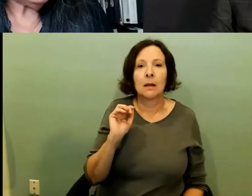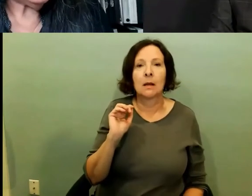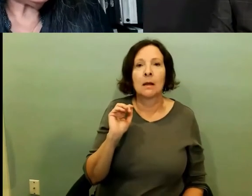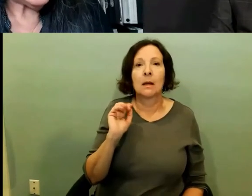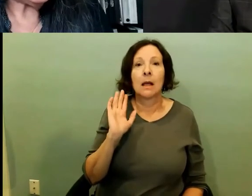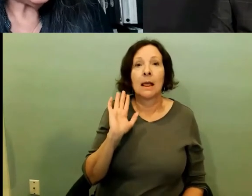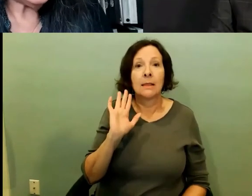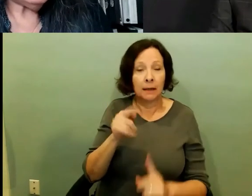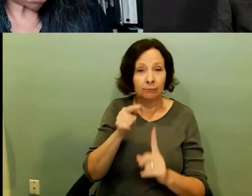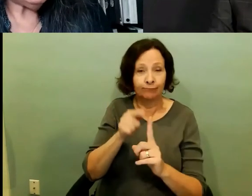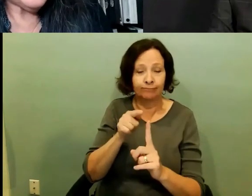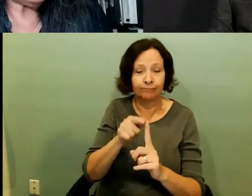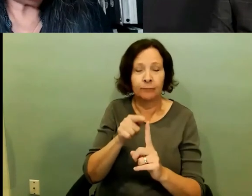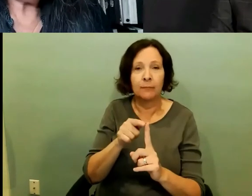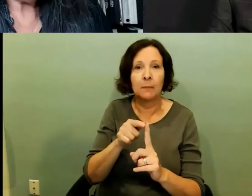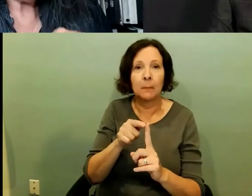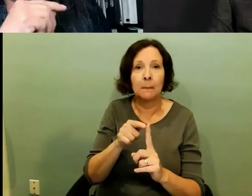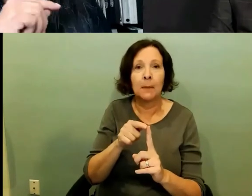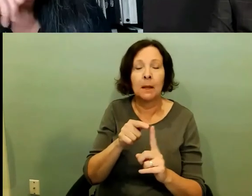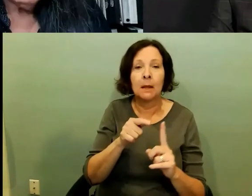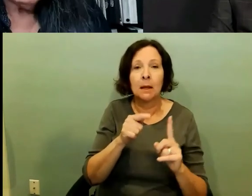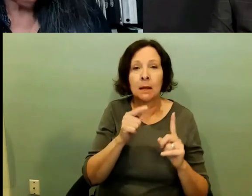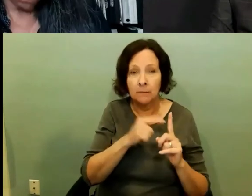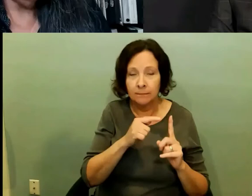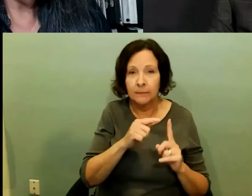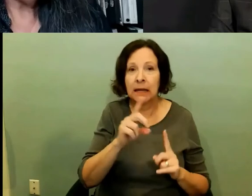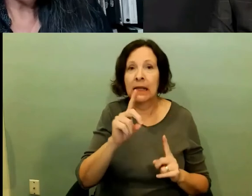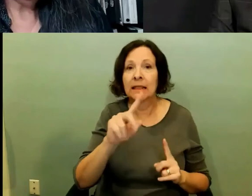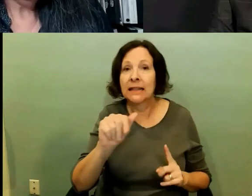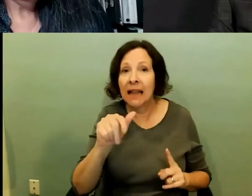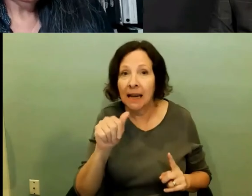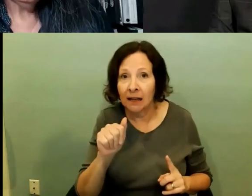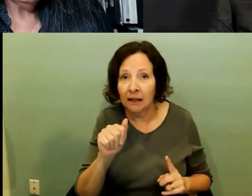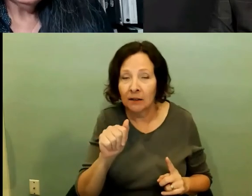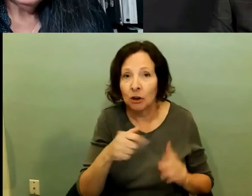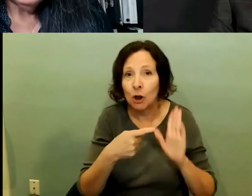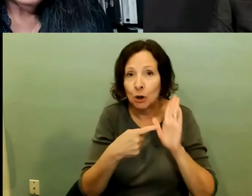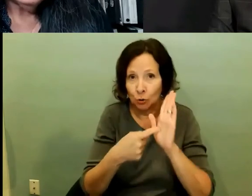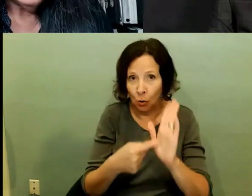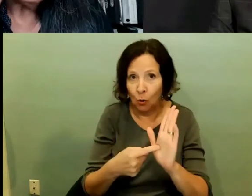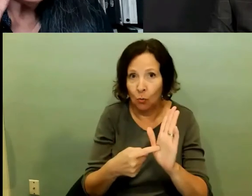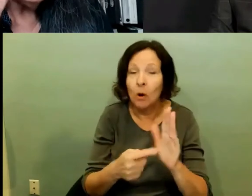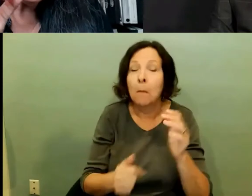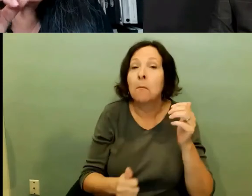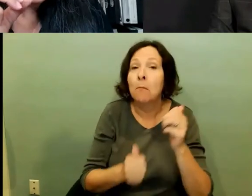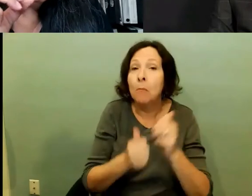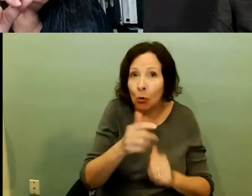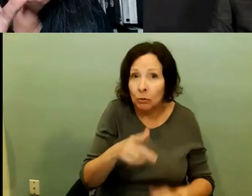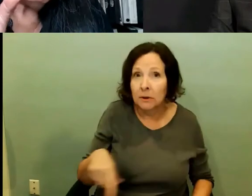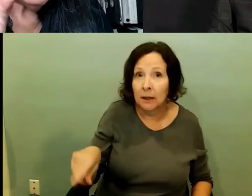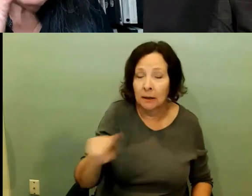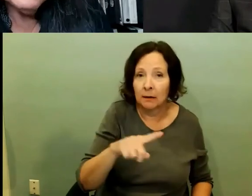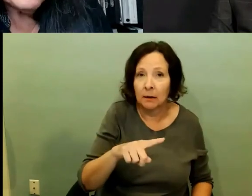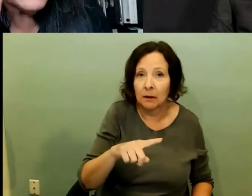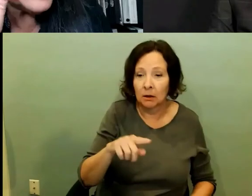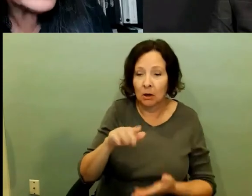the data show that for the most part, institutions that are over or around 36%